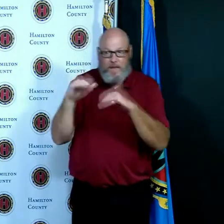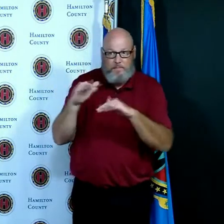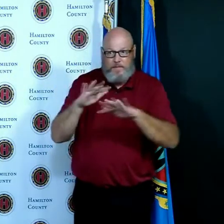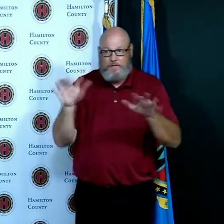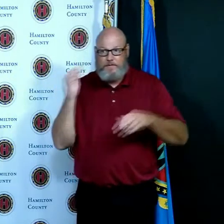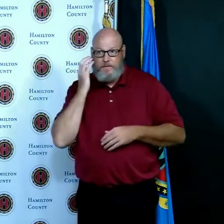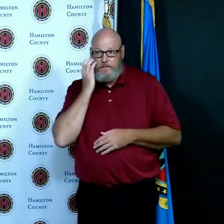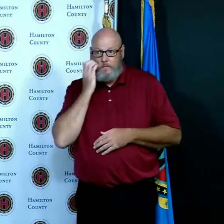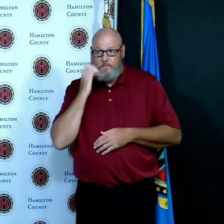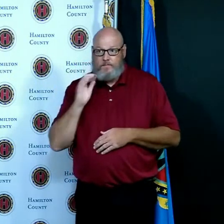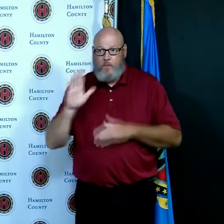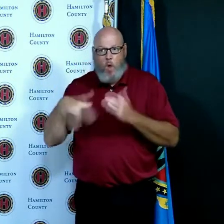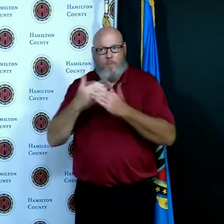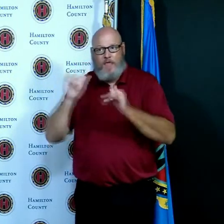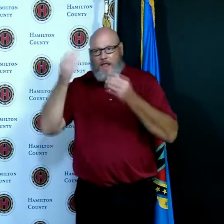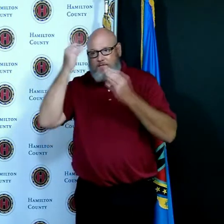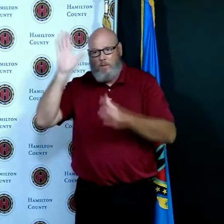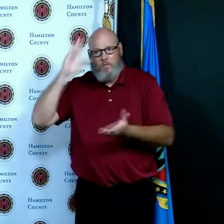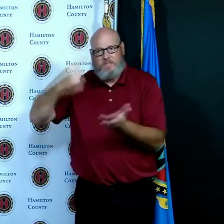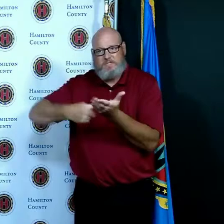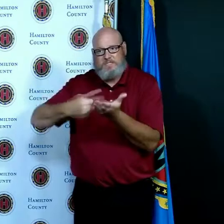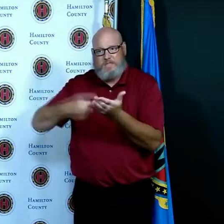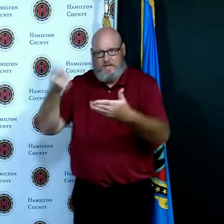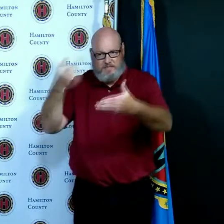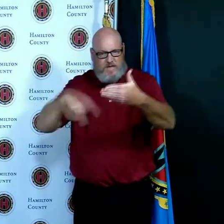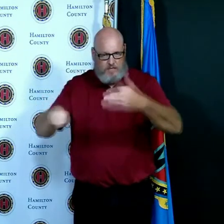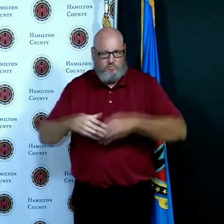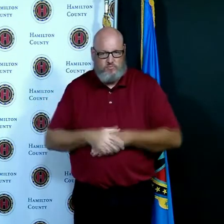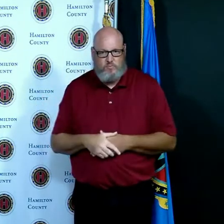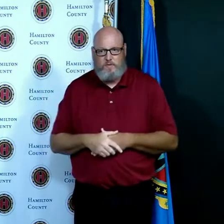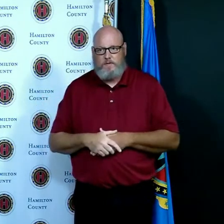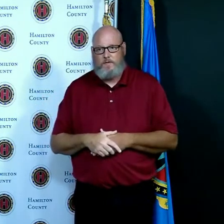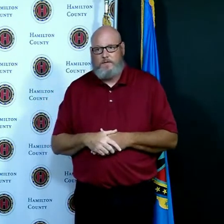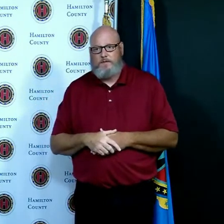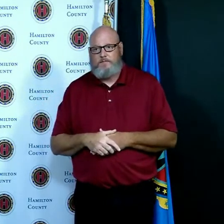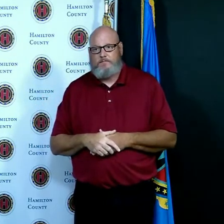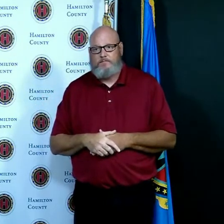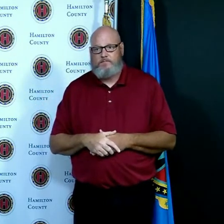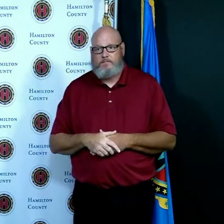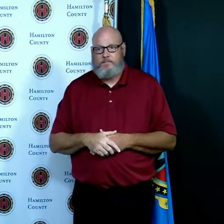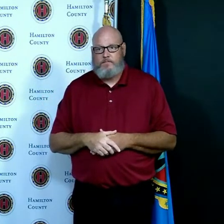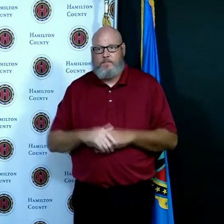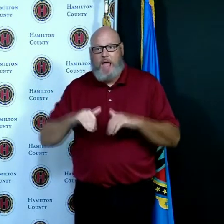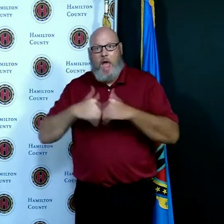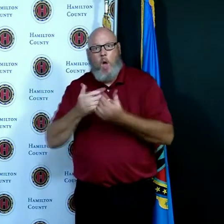about at our next briefing how is the Board of Elections retrofitting that facility to accommodate